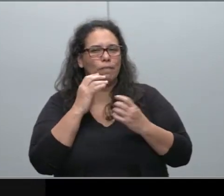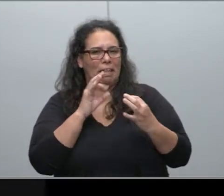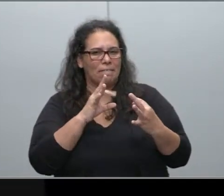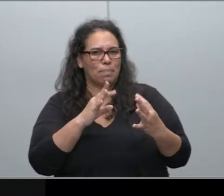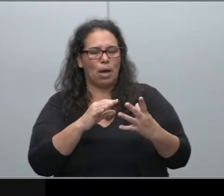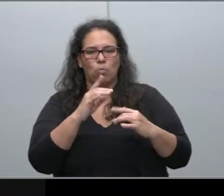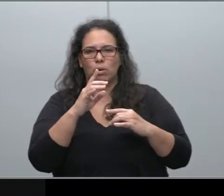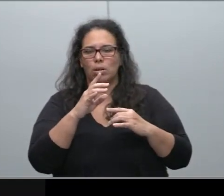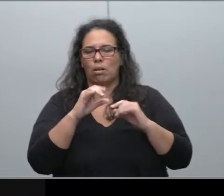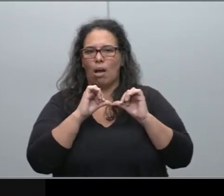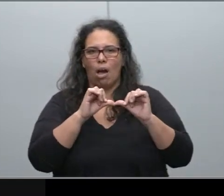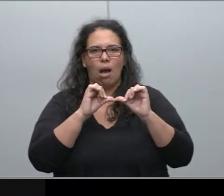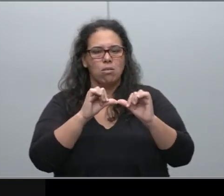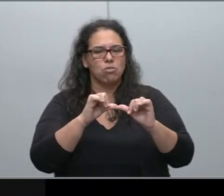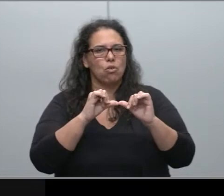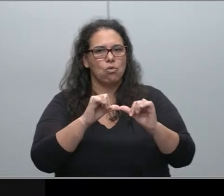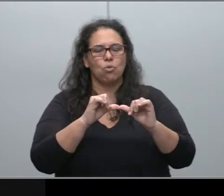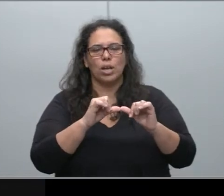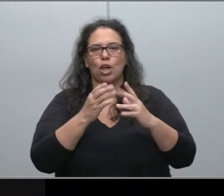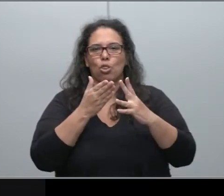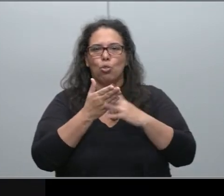because I feel like he's gonna continue to fall behind.